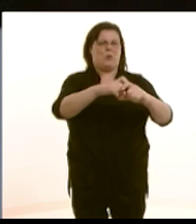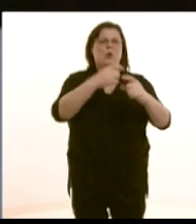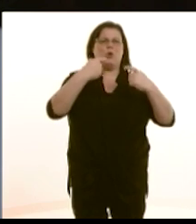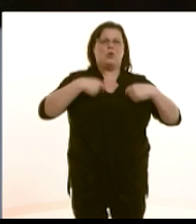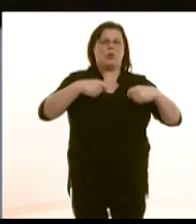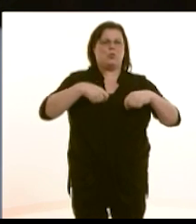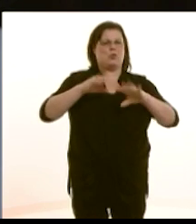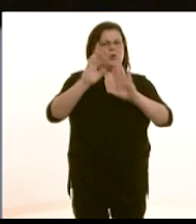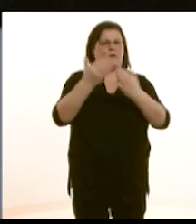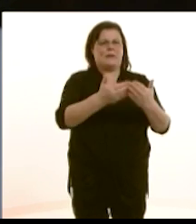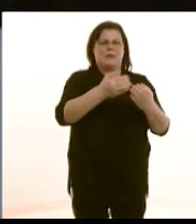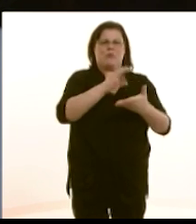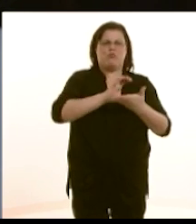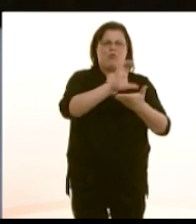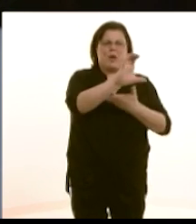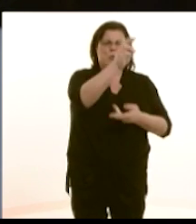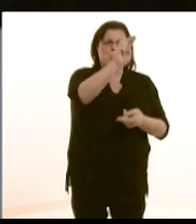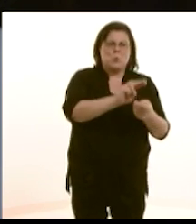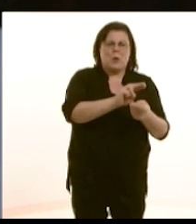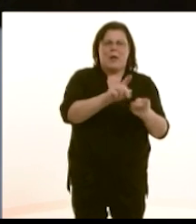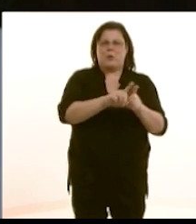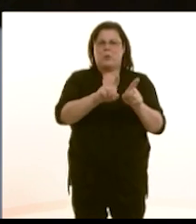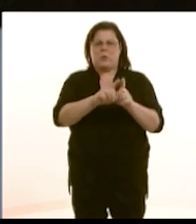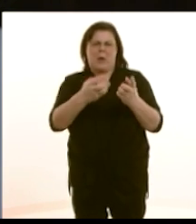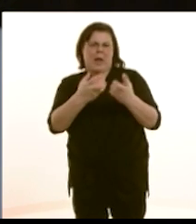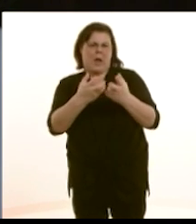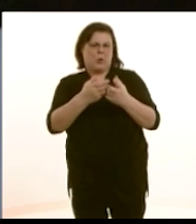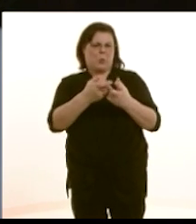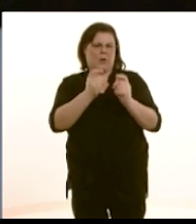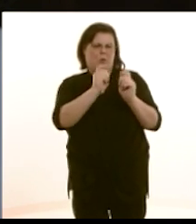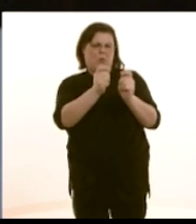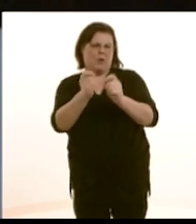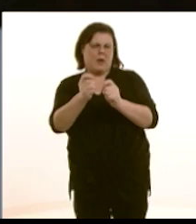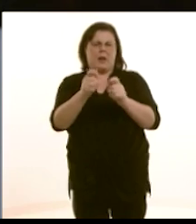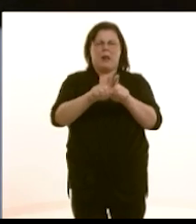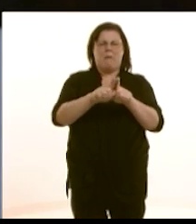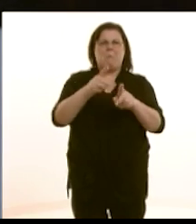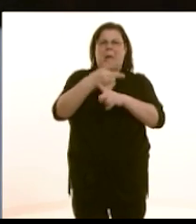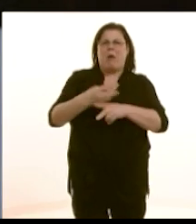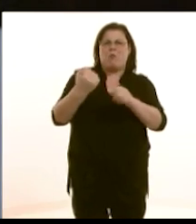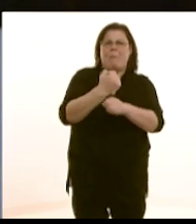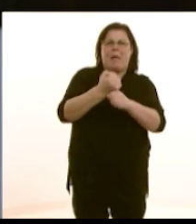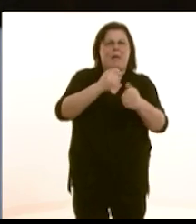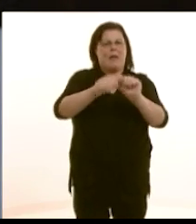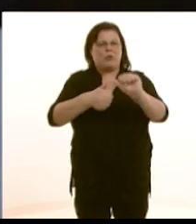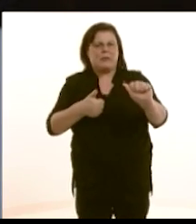changed the way grants are awarded to care and repair agencies. The way your Government